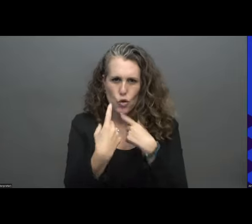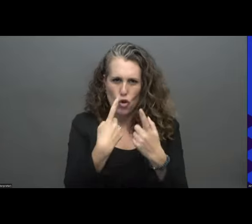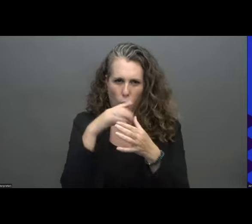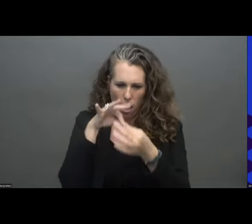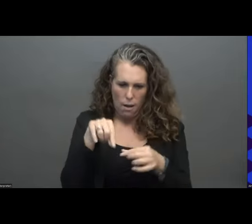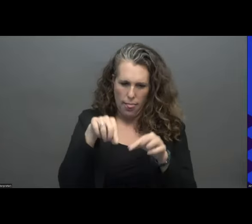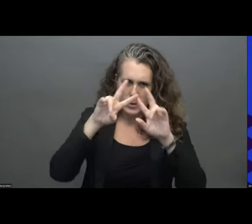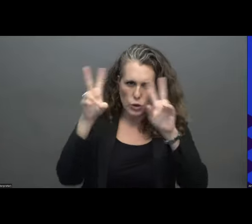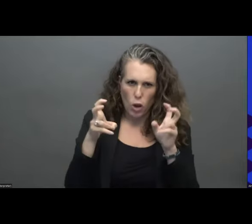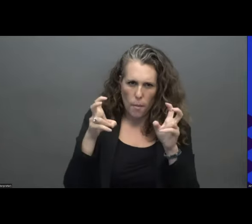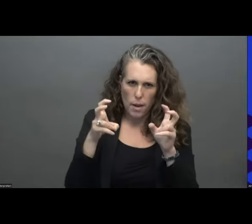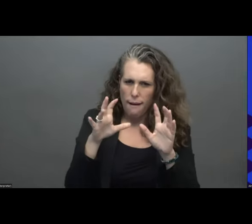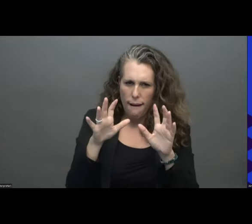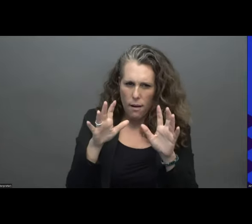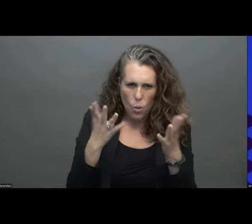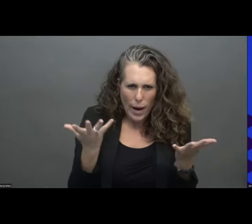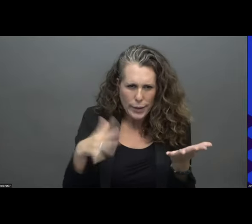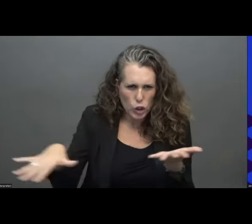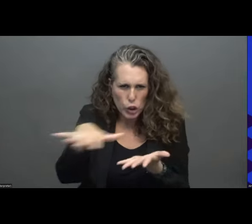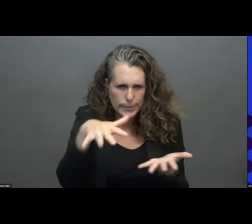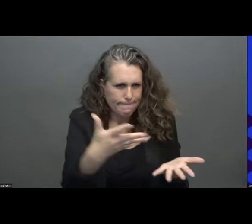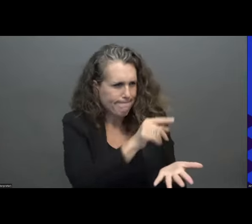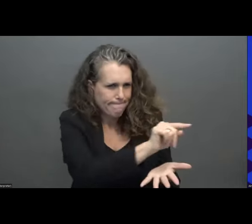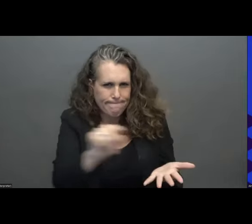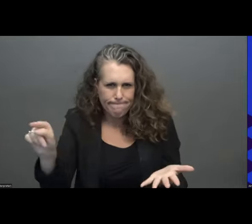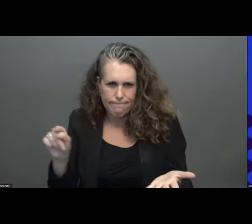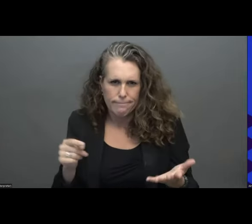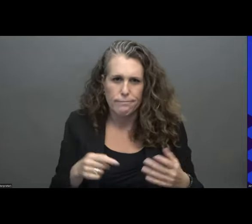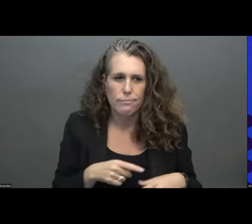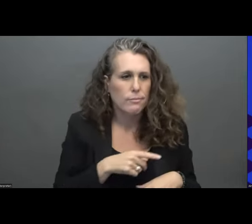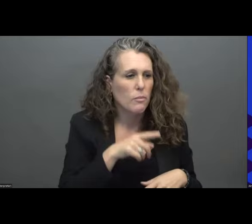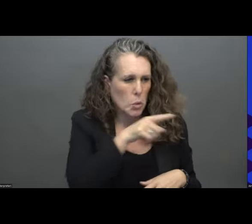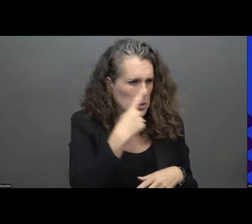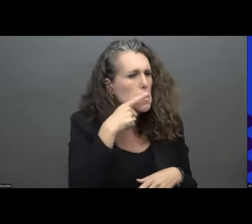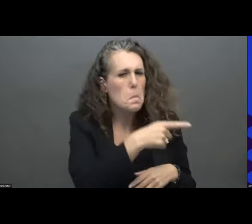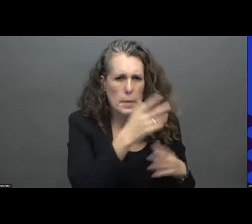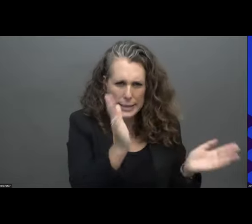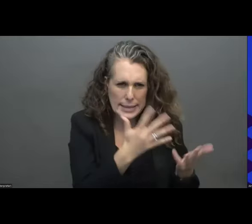16:05:46 And where do you still see challenges, also maybe looking at the results of the poll